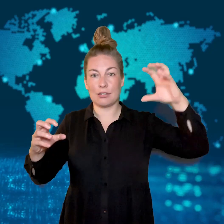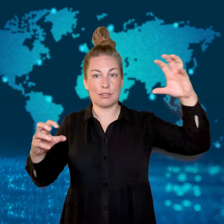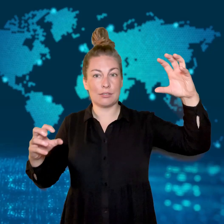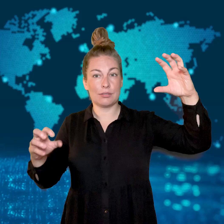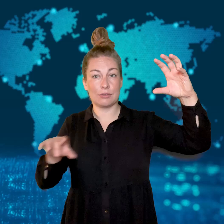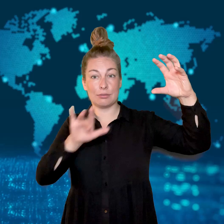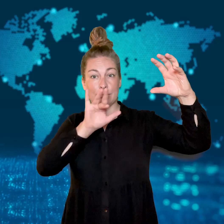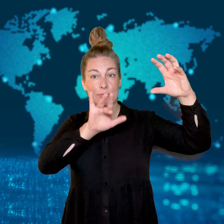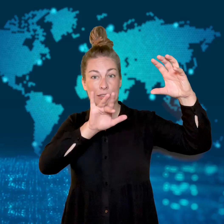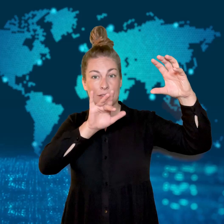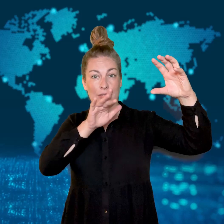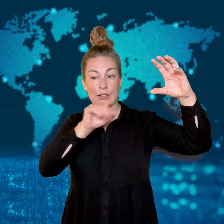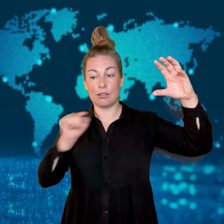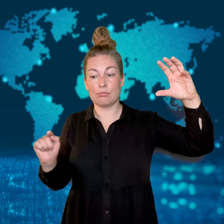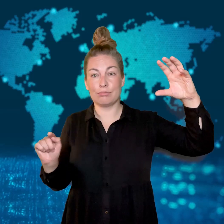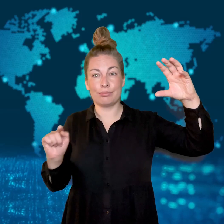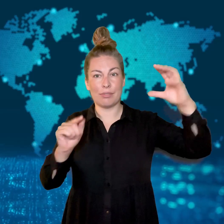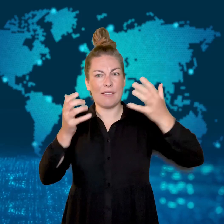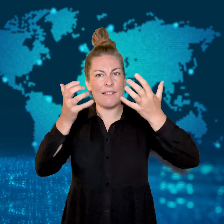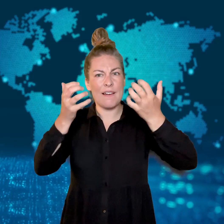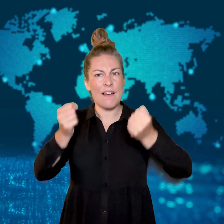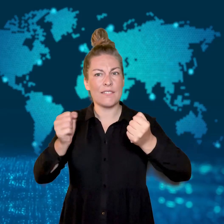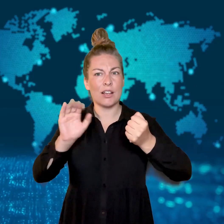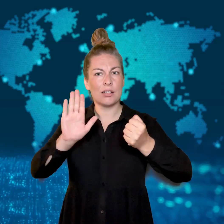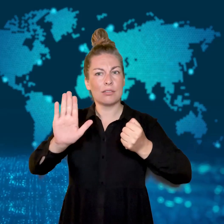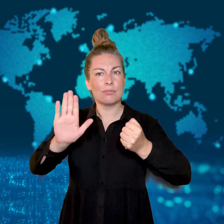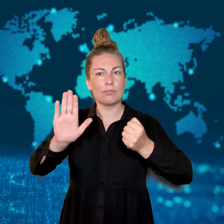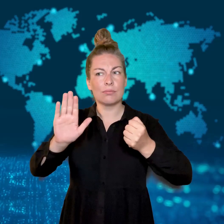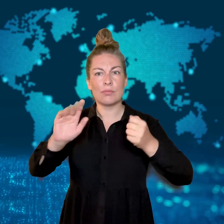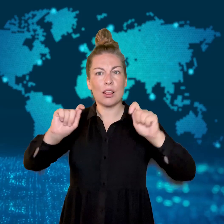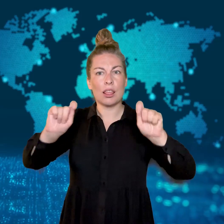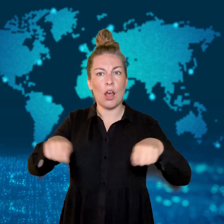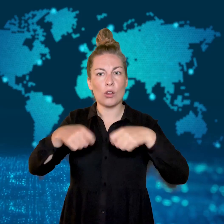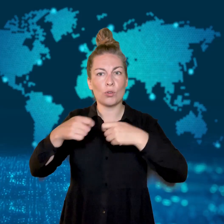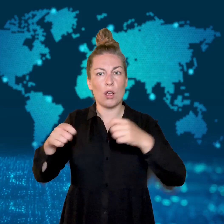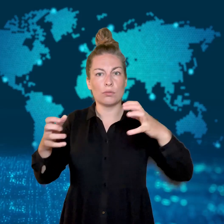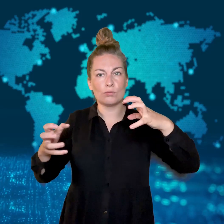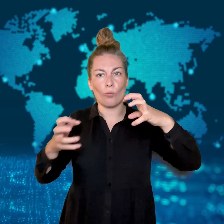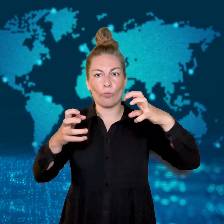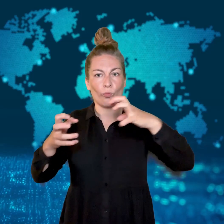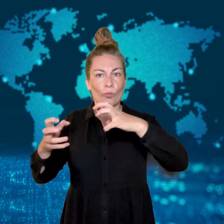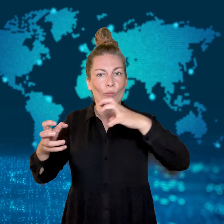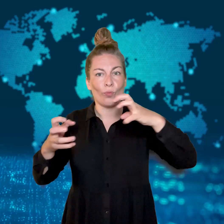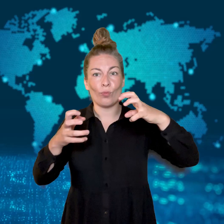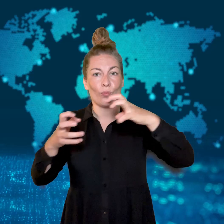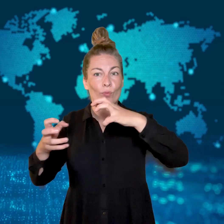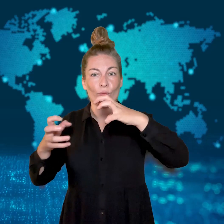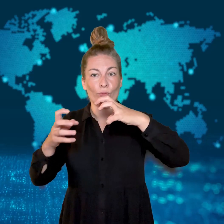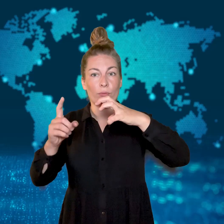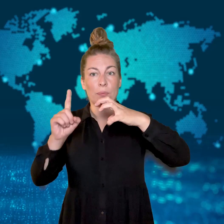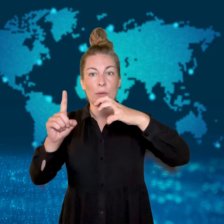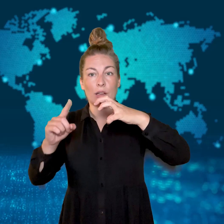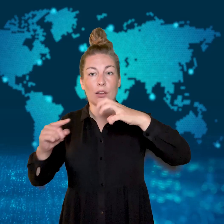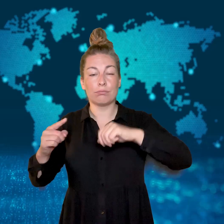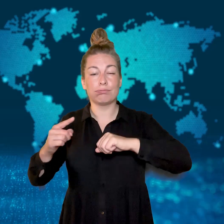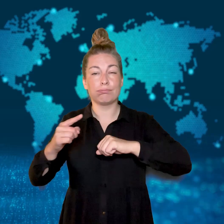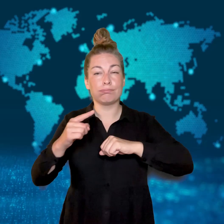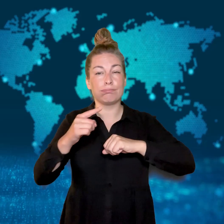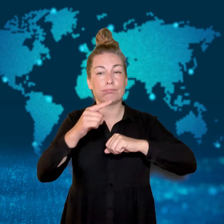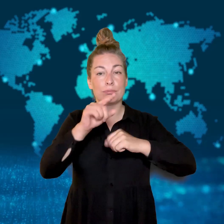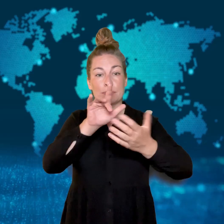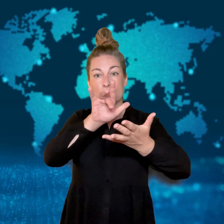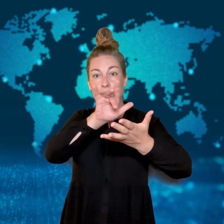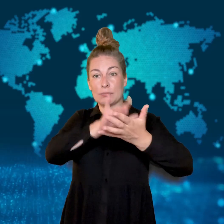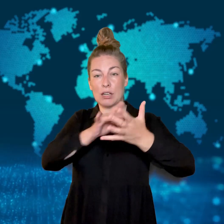at a point where the gravitational pulls of both the sun